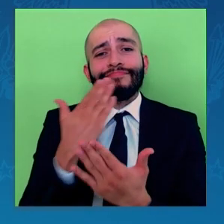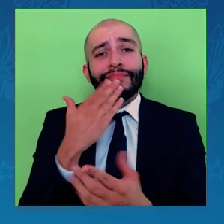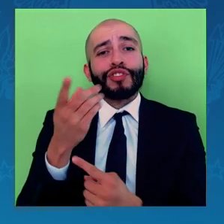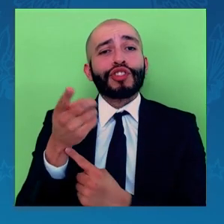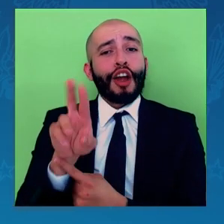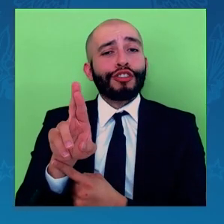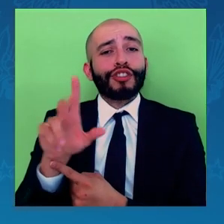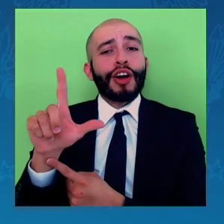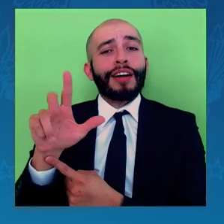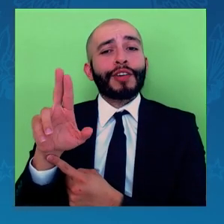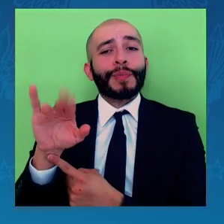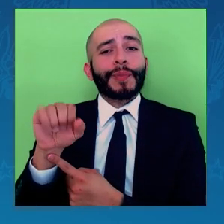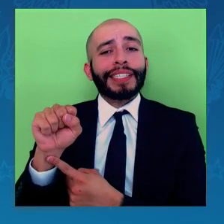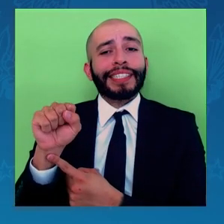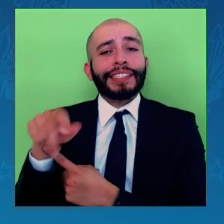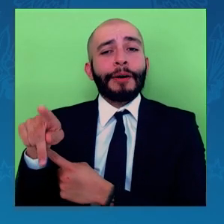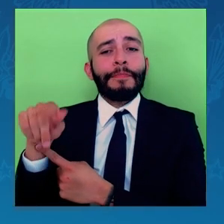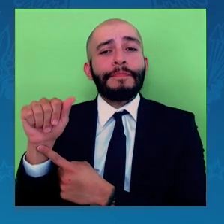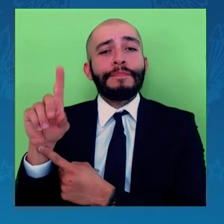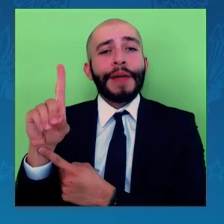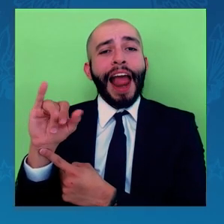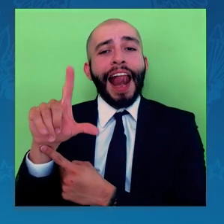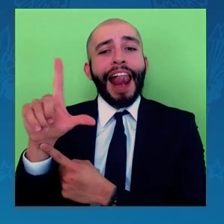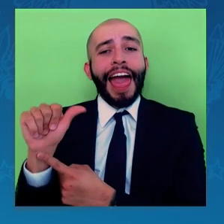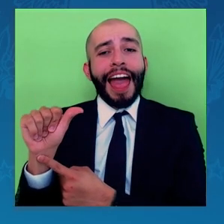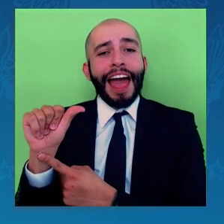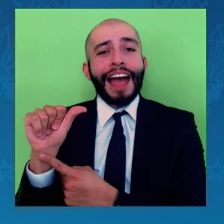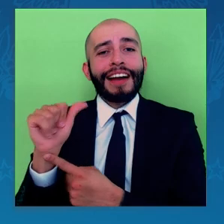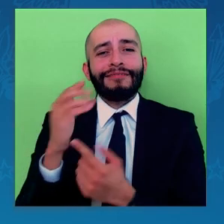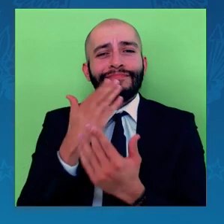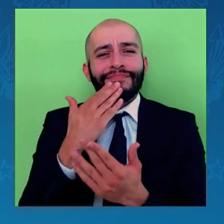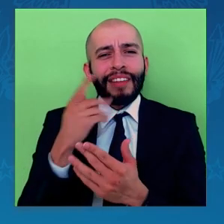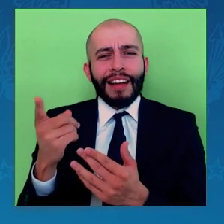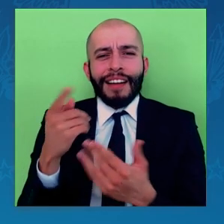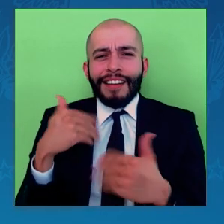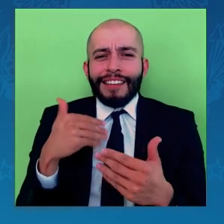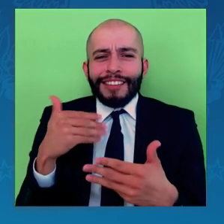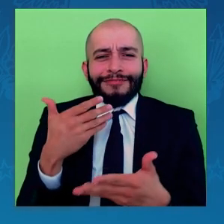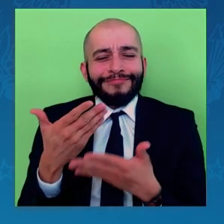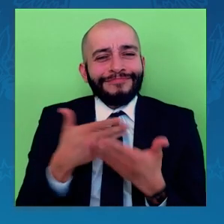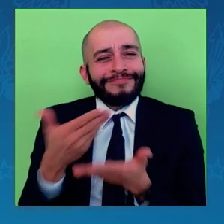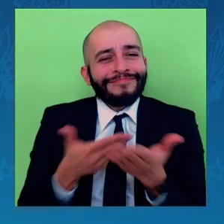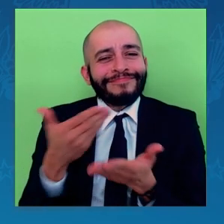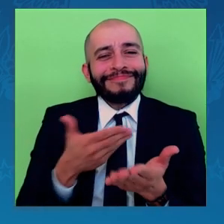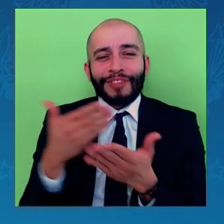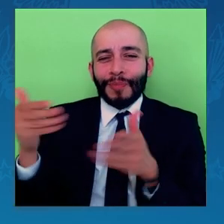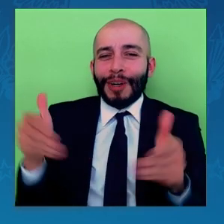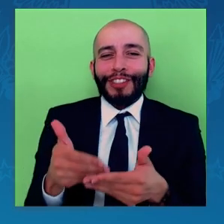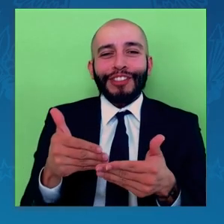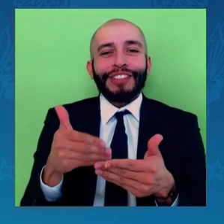that you have displayed throughout your career to this very important work. And of course, it is always an honor